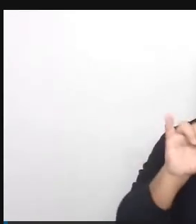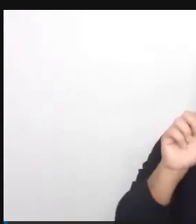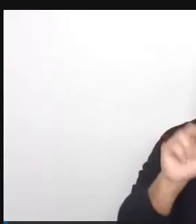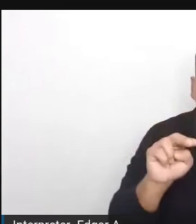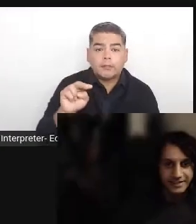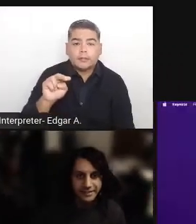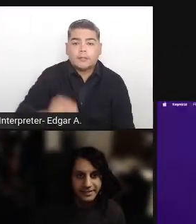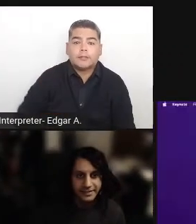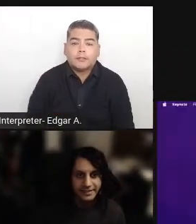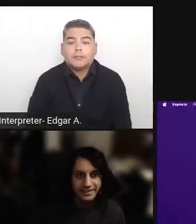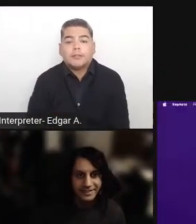Hi.